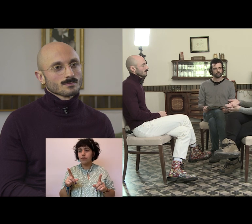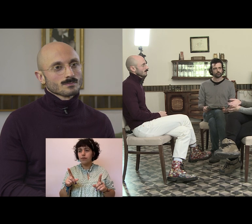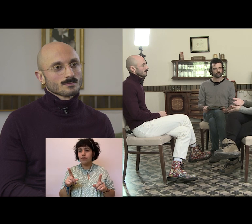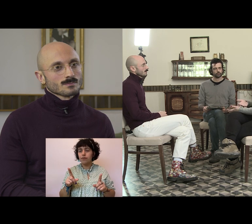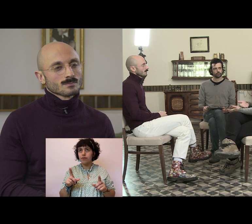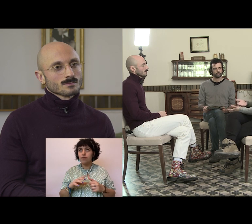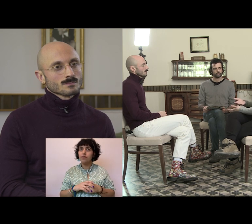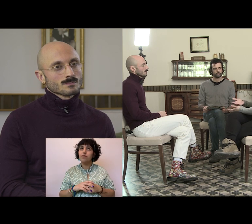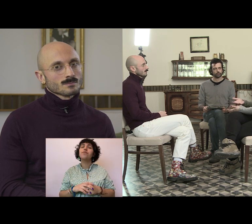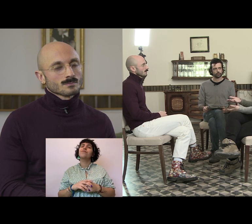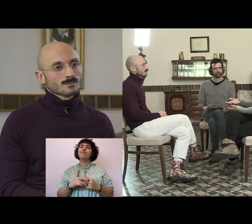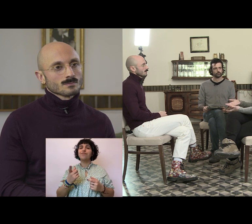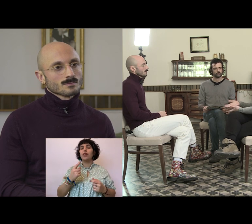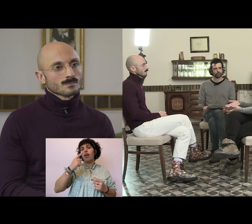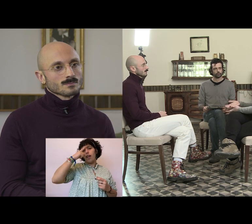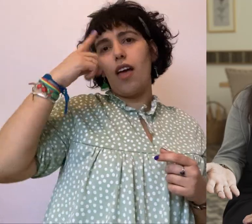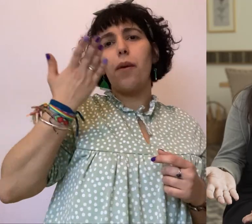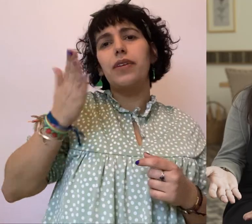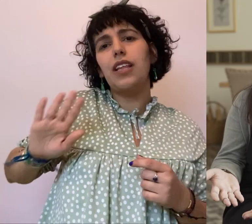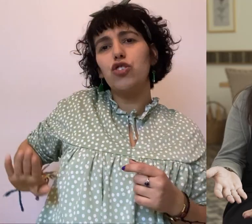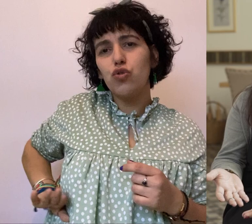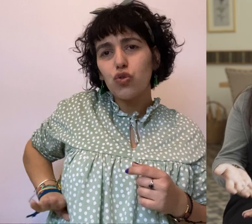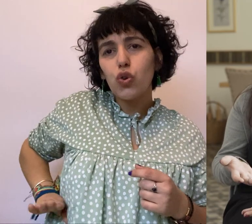You know you're definitely not the only one to be bullied because,